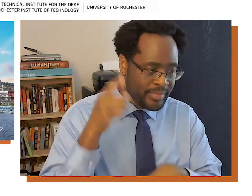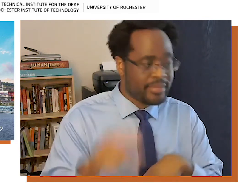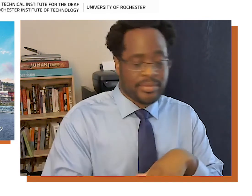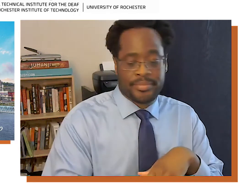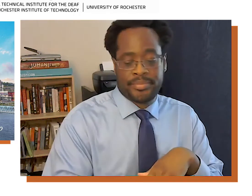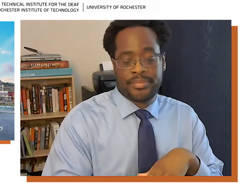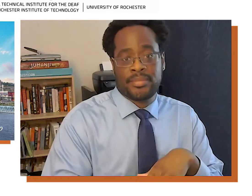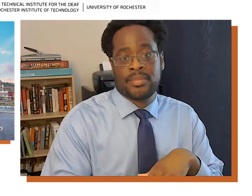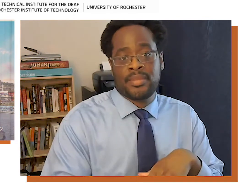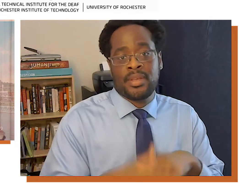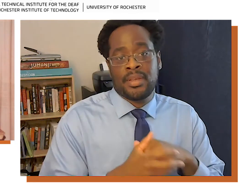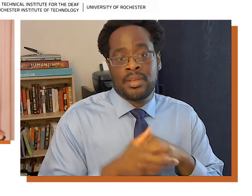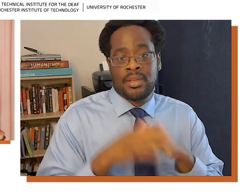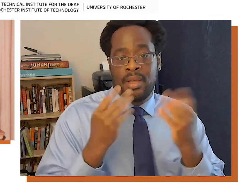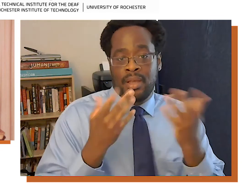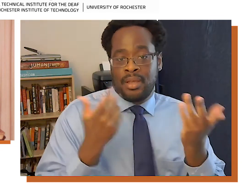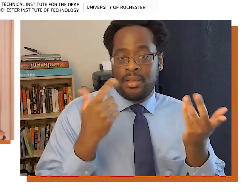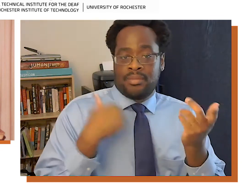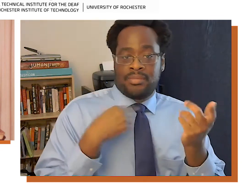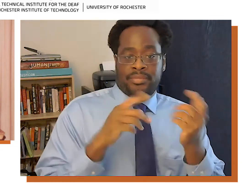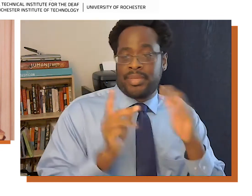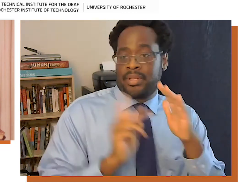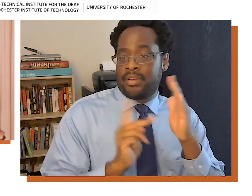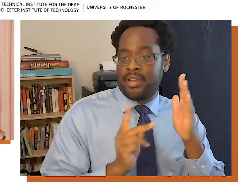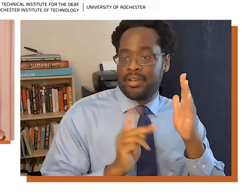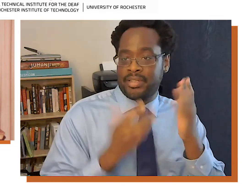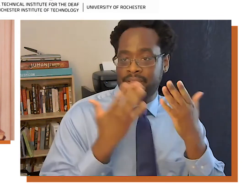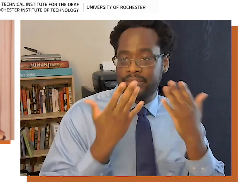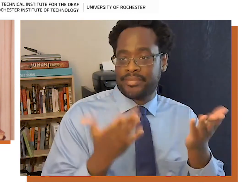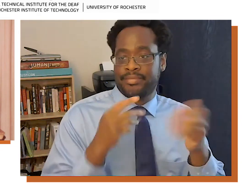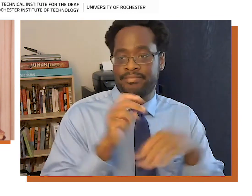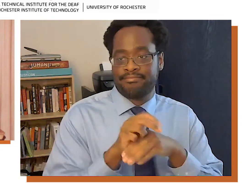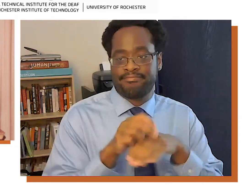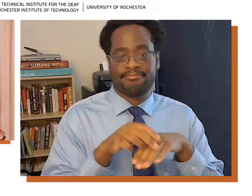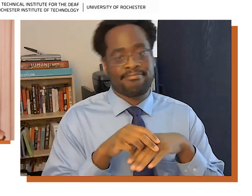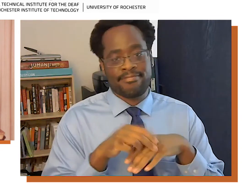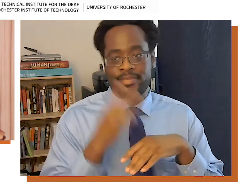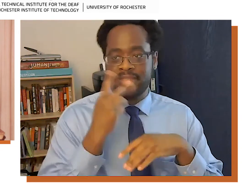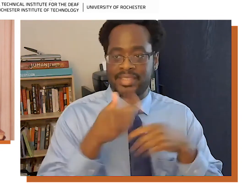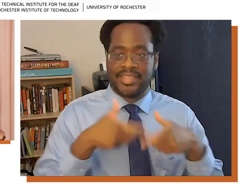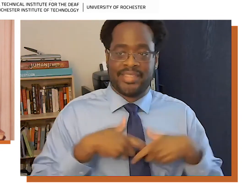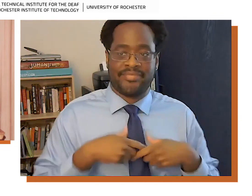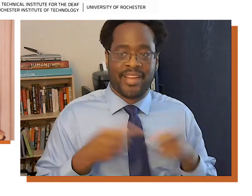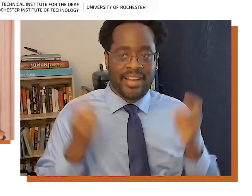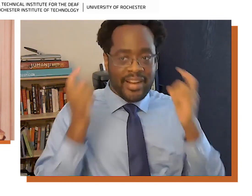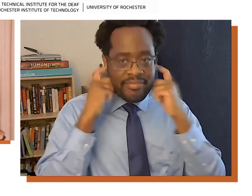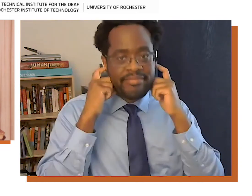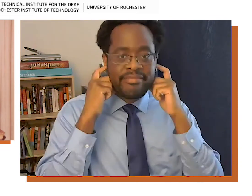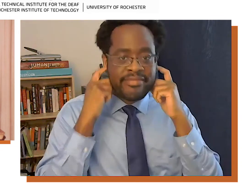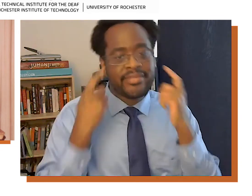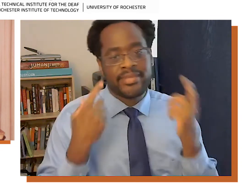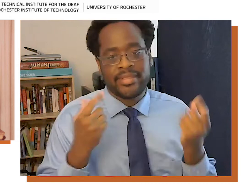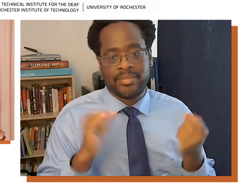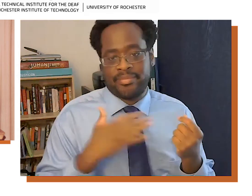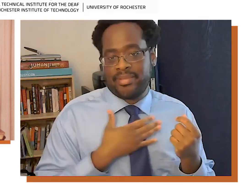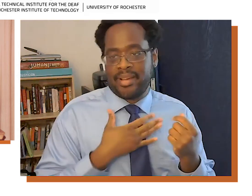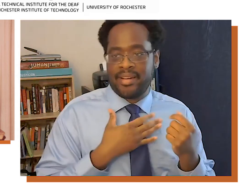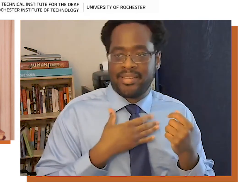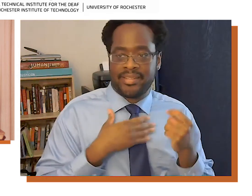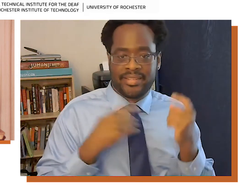That's where I grew up. Here's a picture of me in kindergarten with, of course, the amplifier box